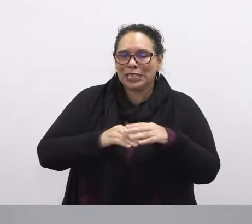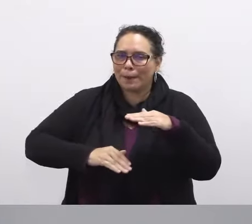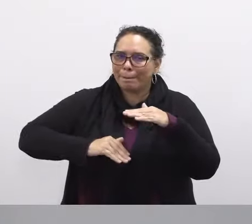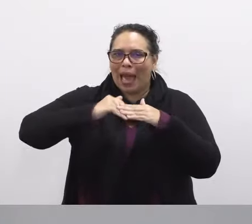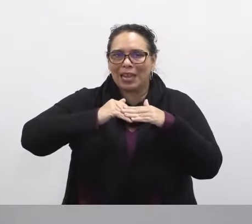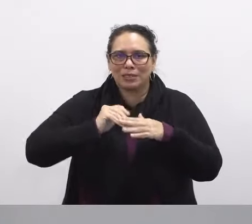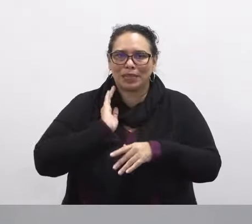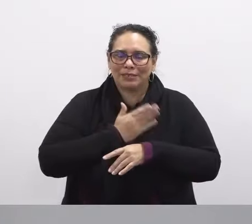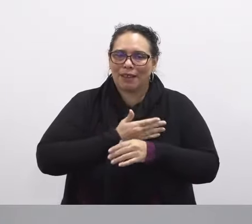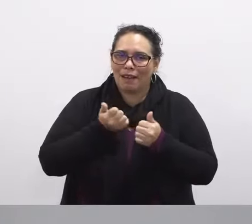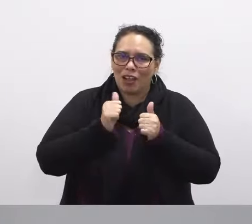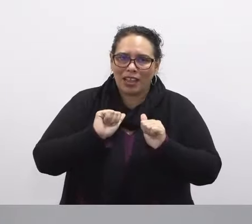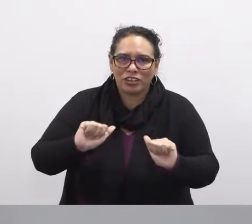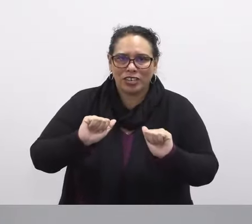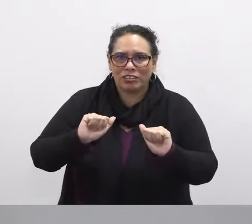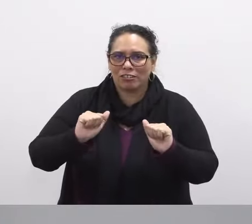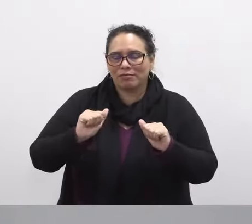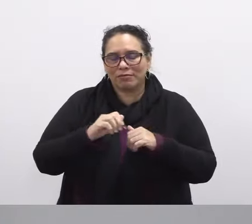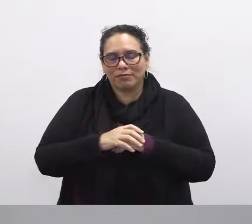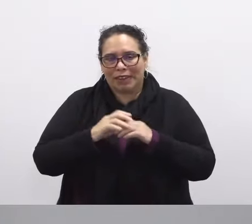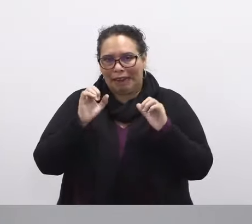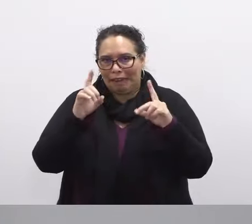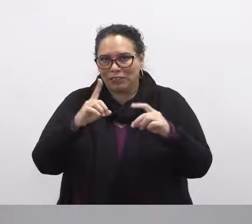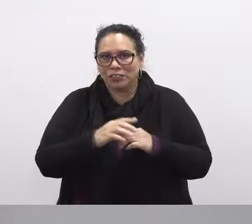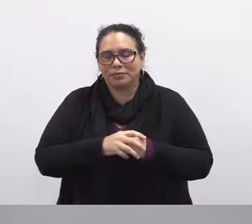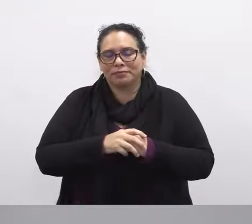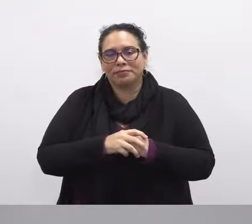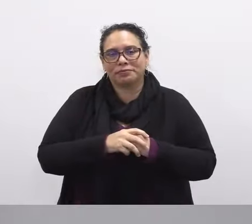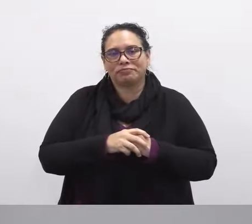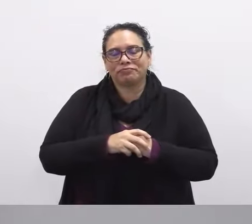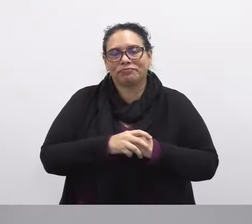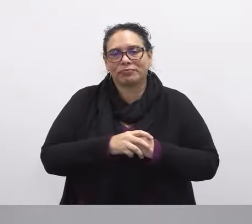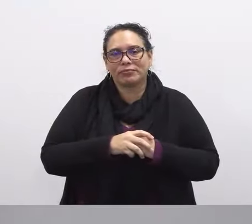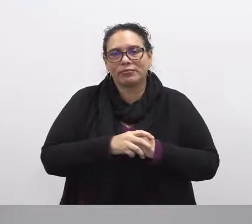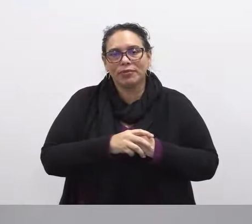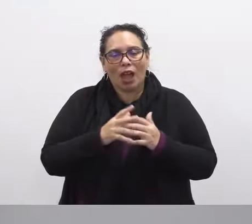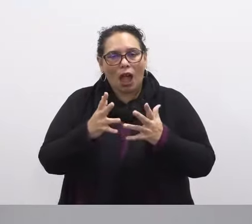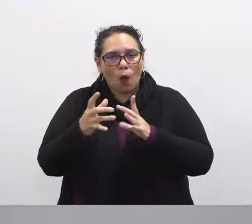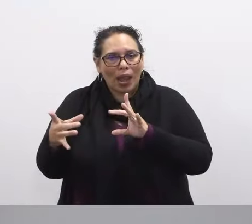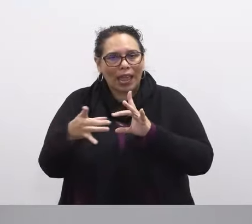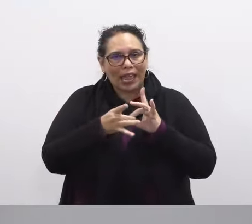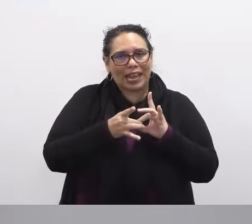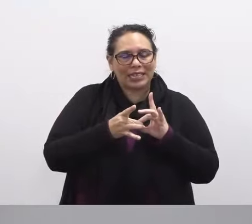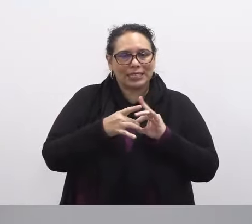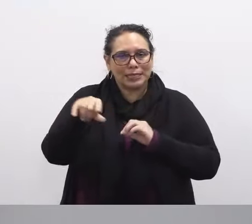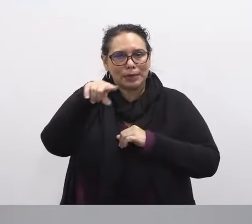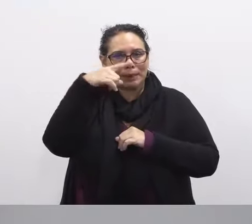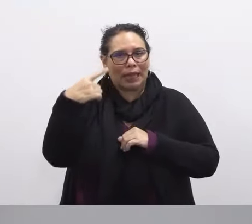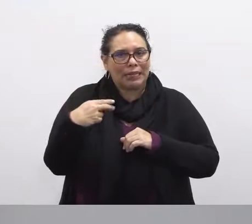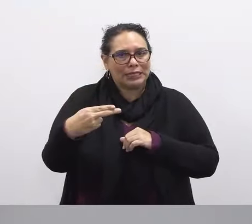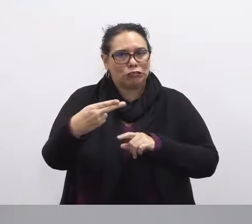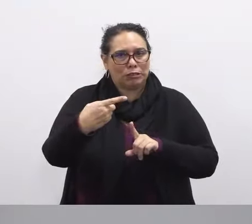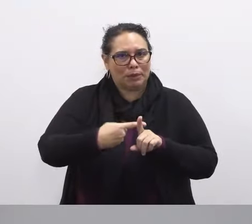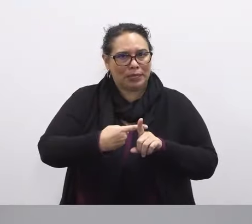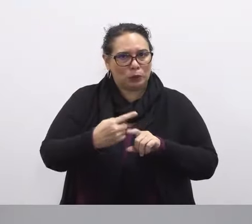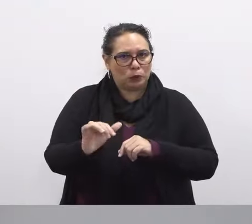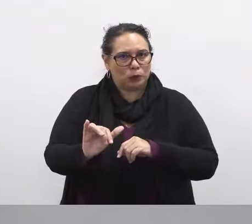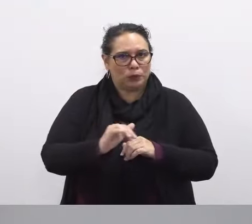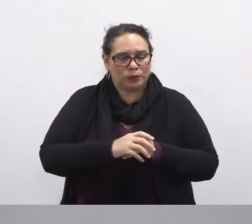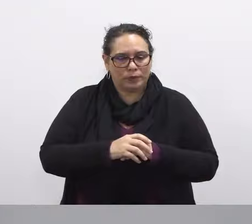through our facilities play in that. And I wanna connect it to black history month, Mr. Miller.